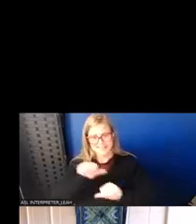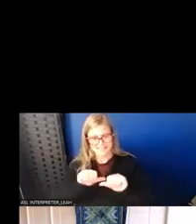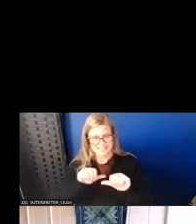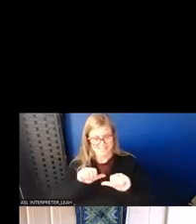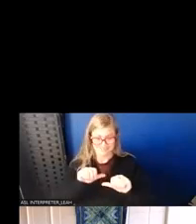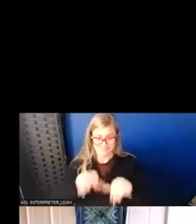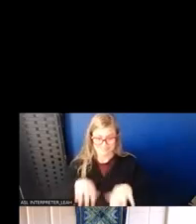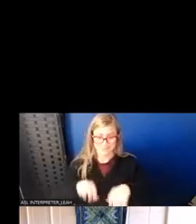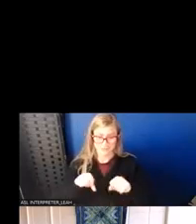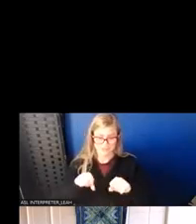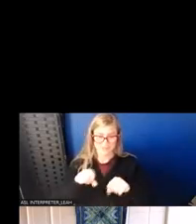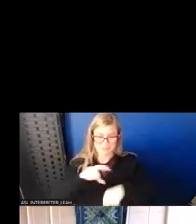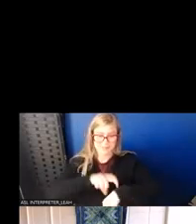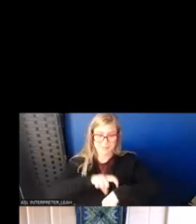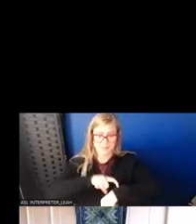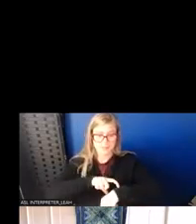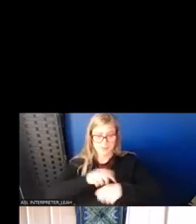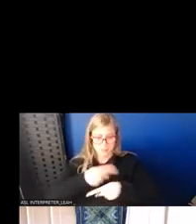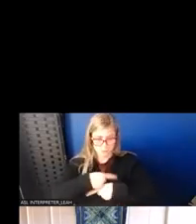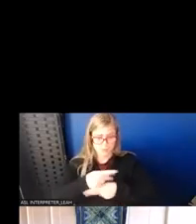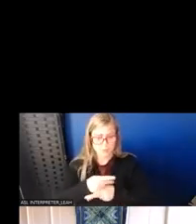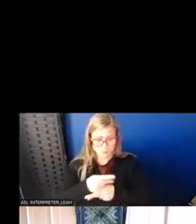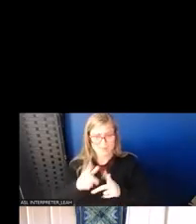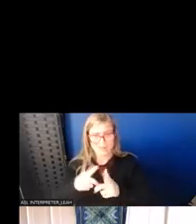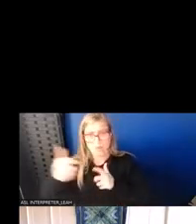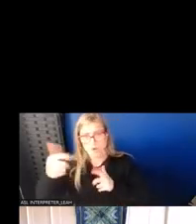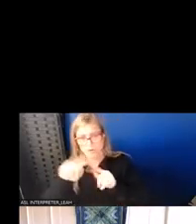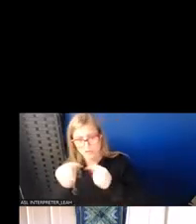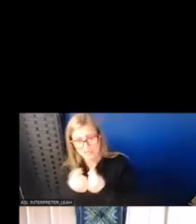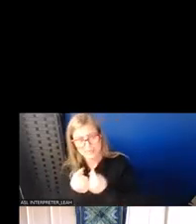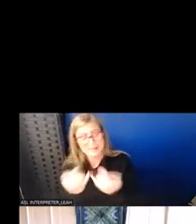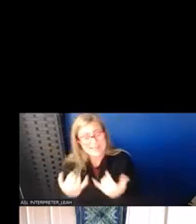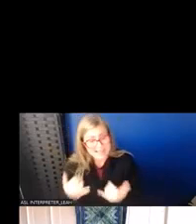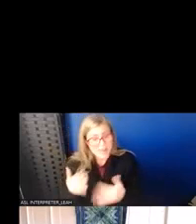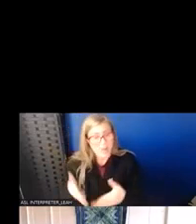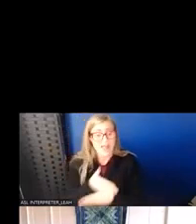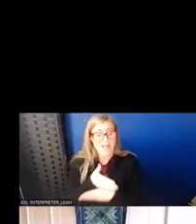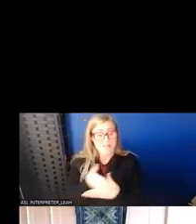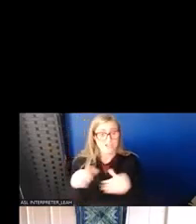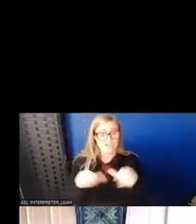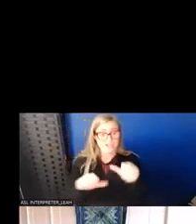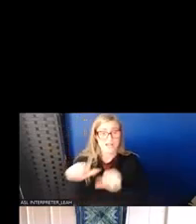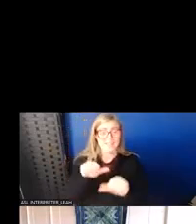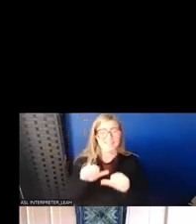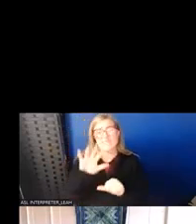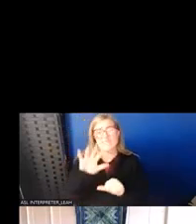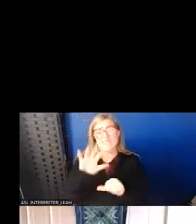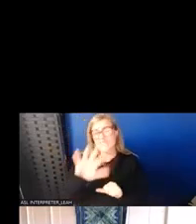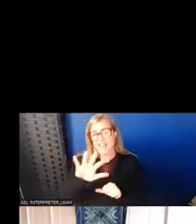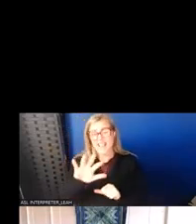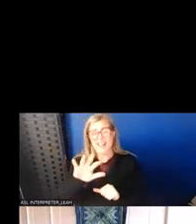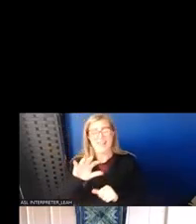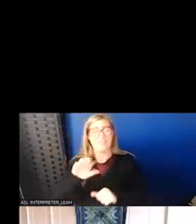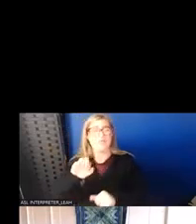But now the average in science is five or six authors. And so our old standards for tenure and promotion and even